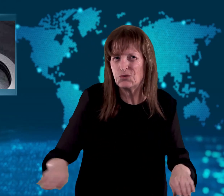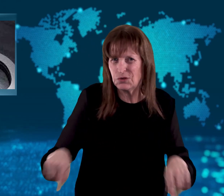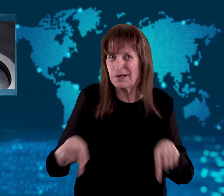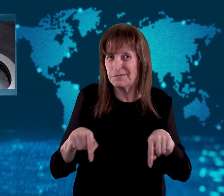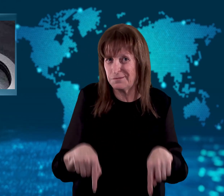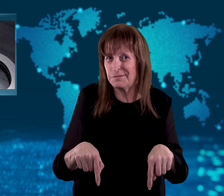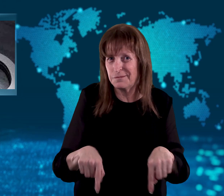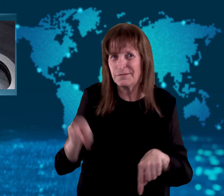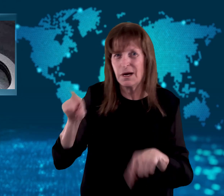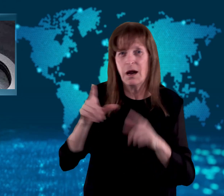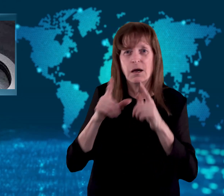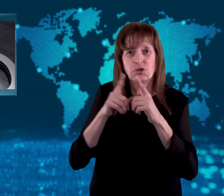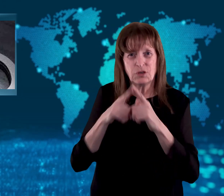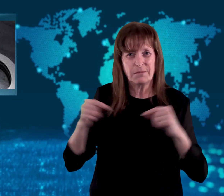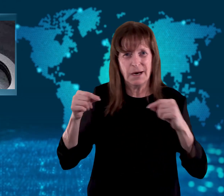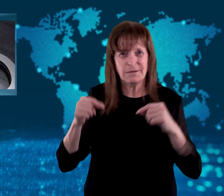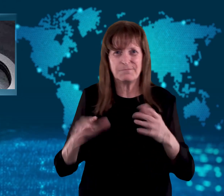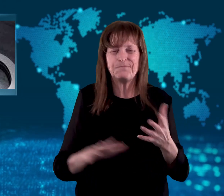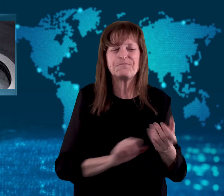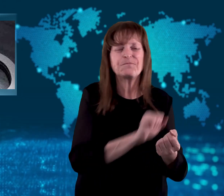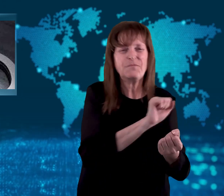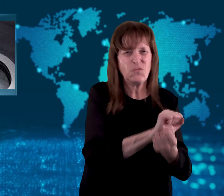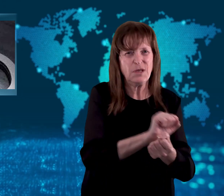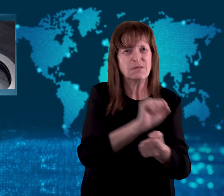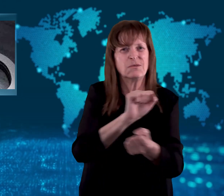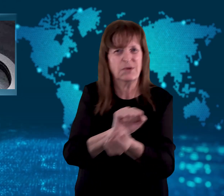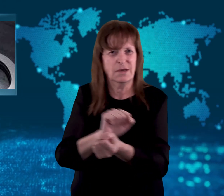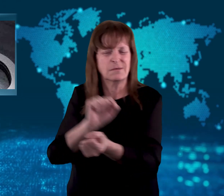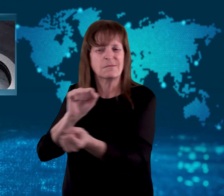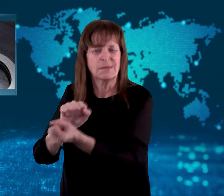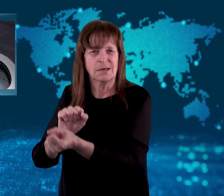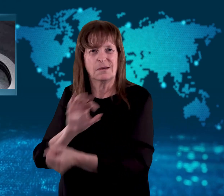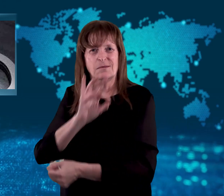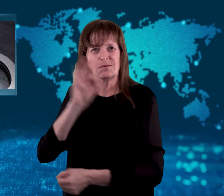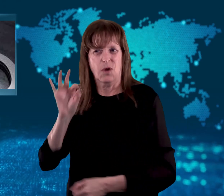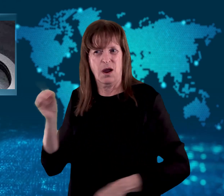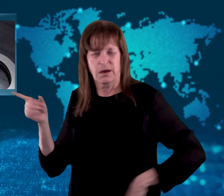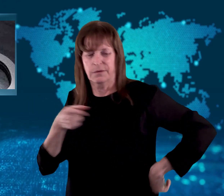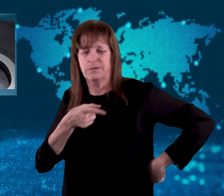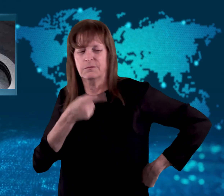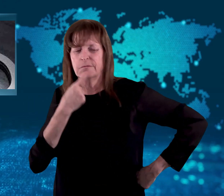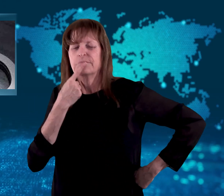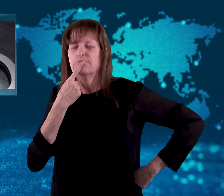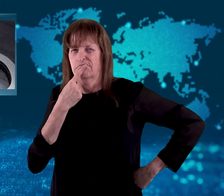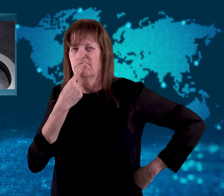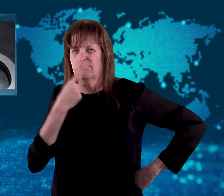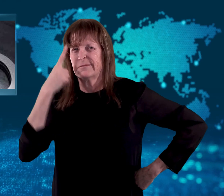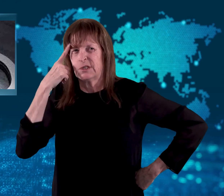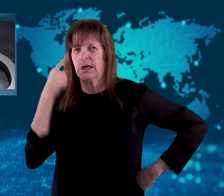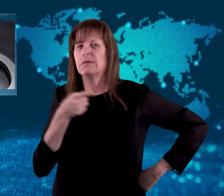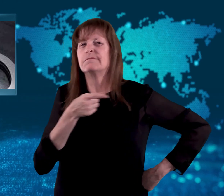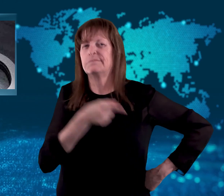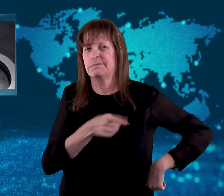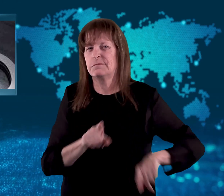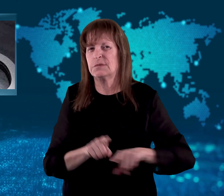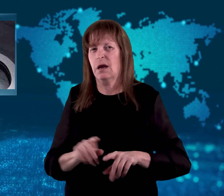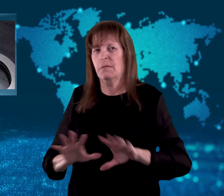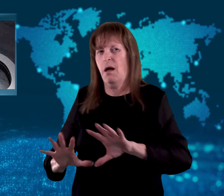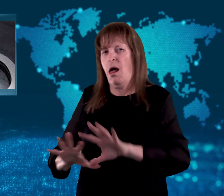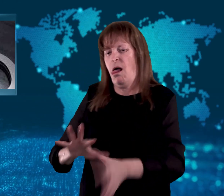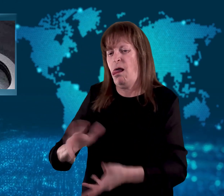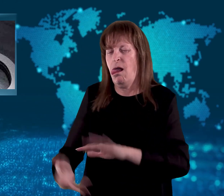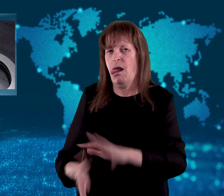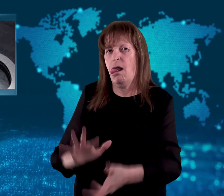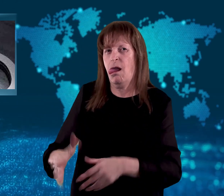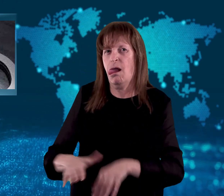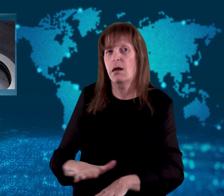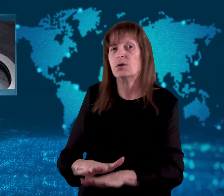arrested for alleged abuse of children in their care.